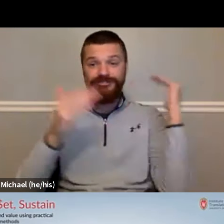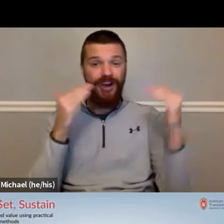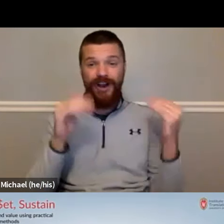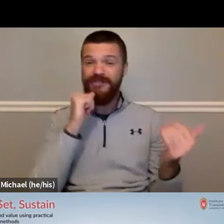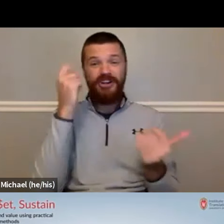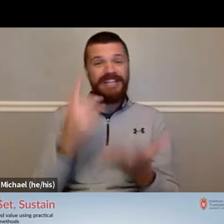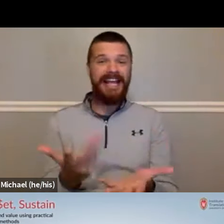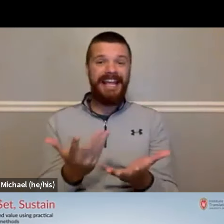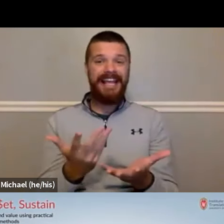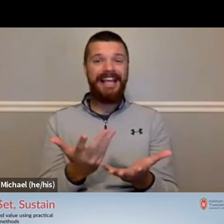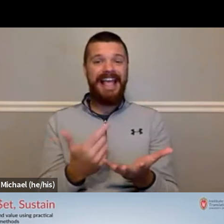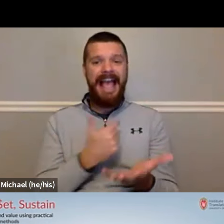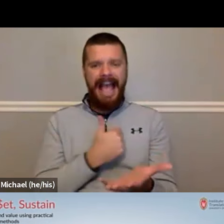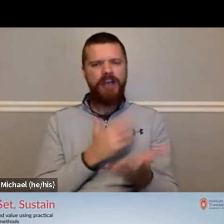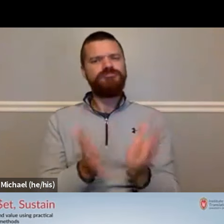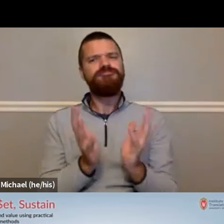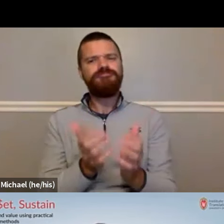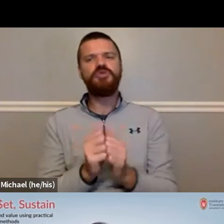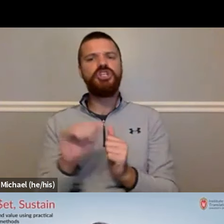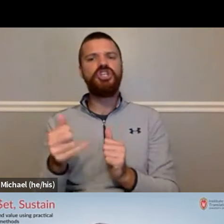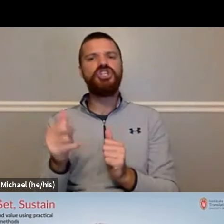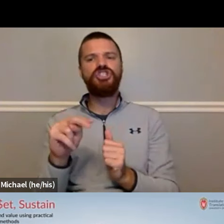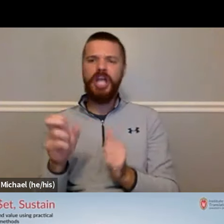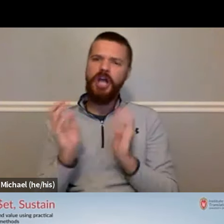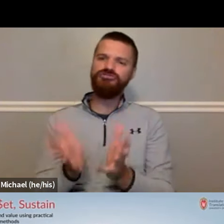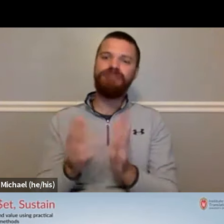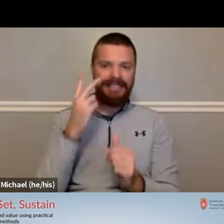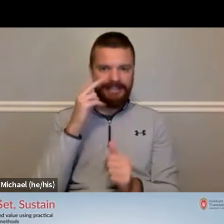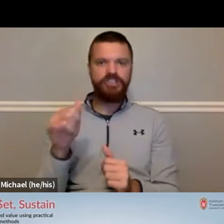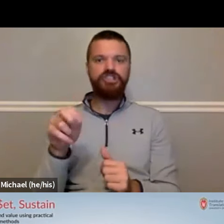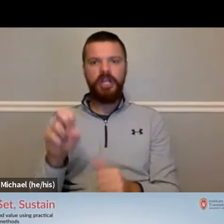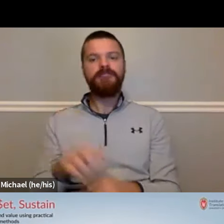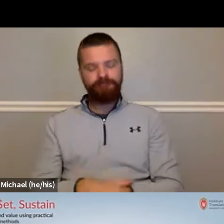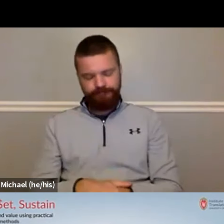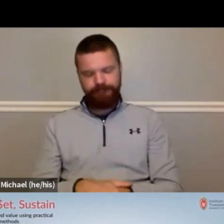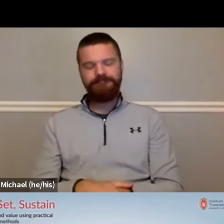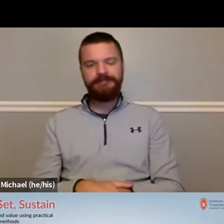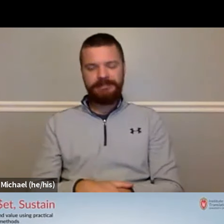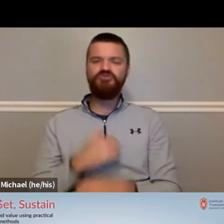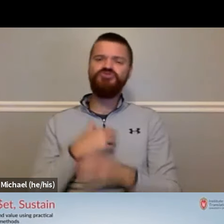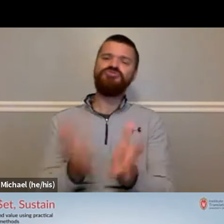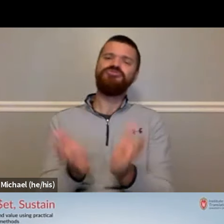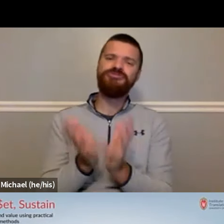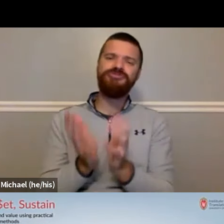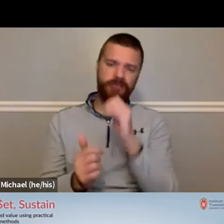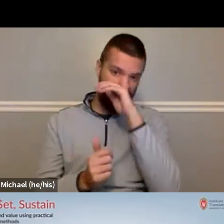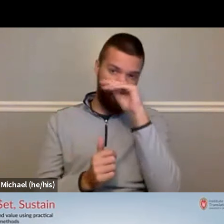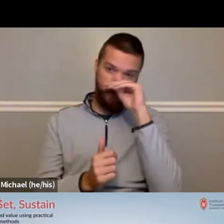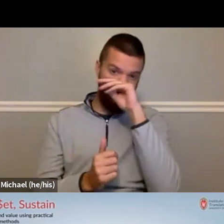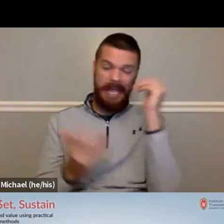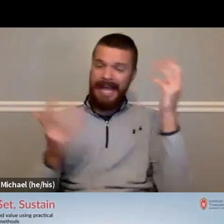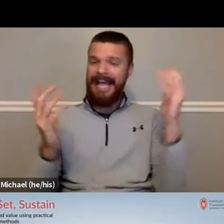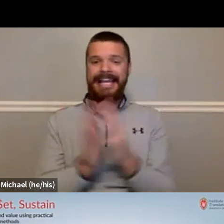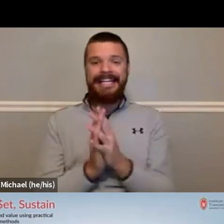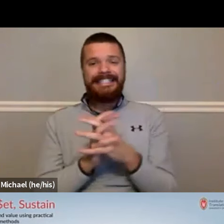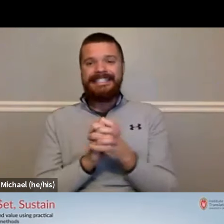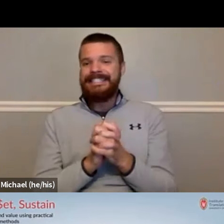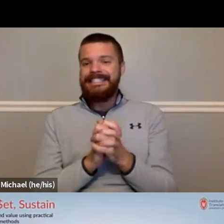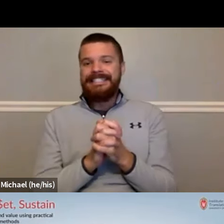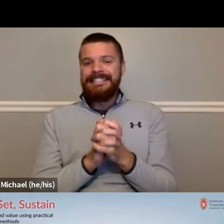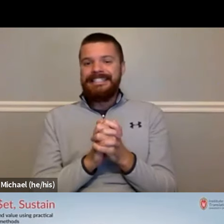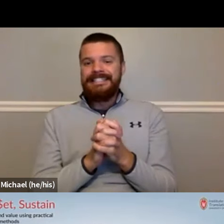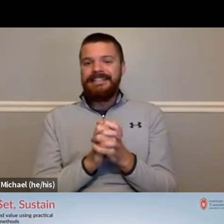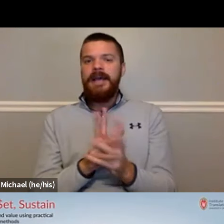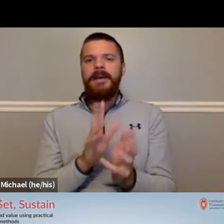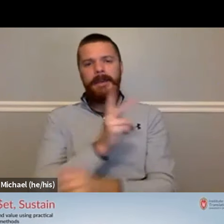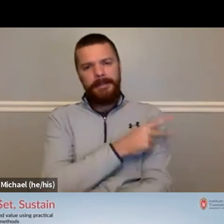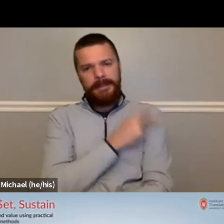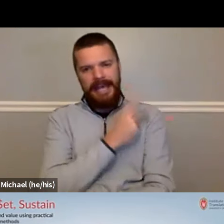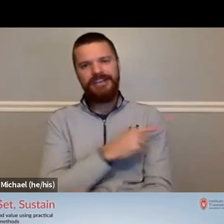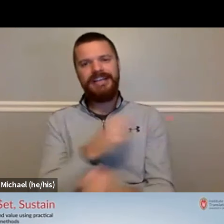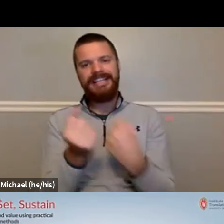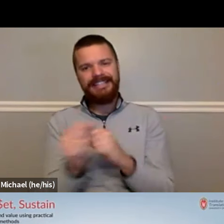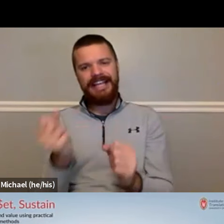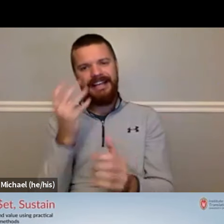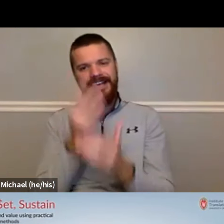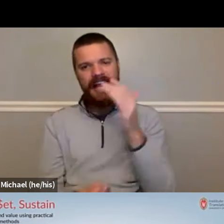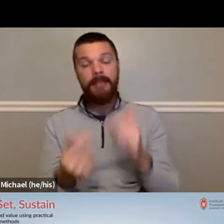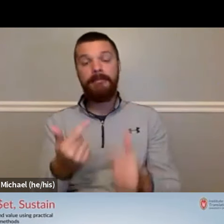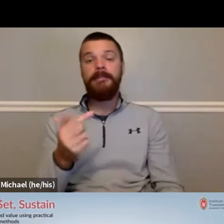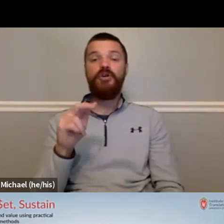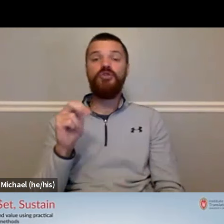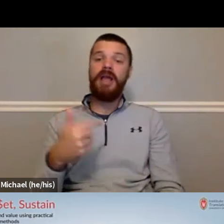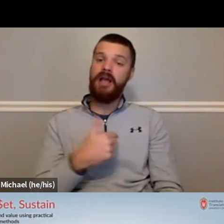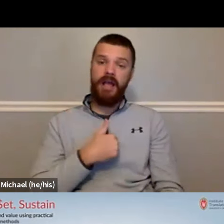Michelle Chui: i've had long conversations with Jane about this, I see Jane nodding her head and it's just it's it's a major patient safety gap, and I agree with you Greg that most of these decisions are done.